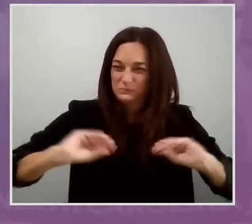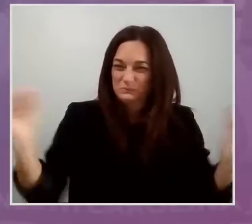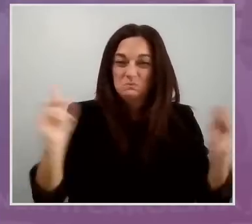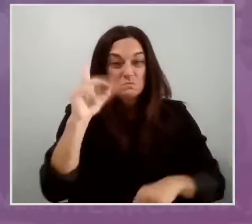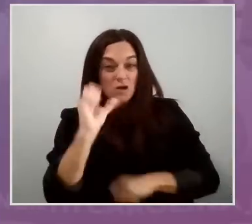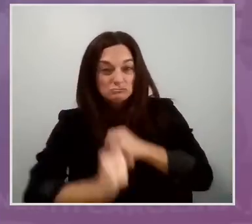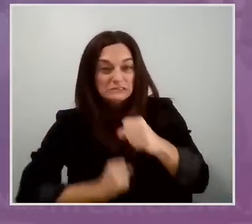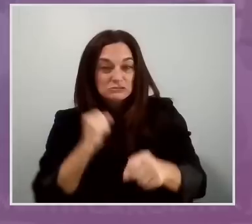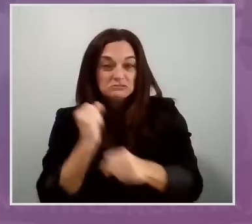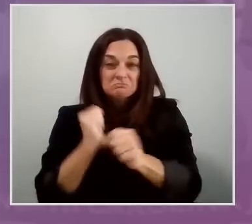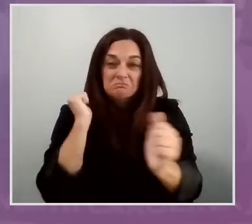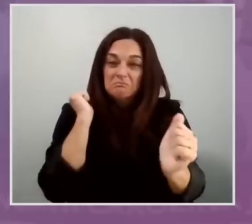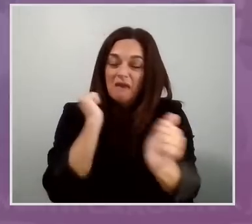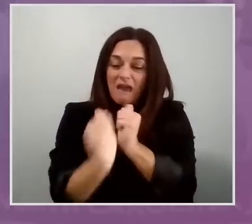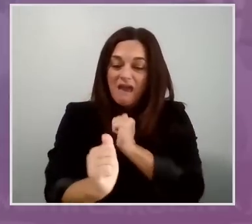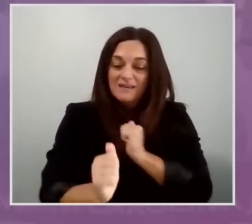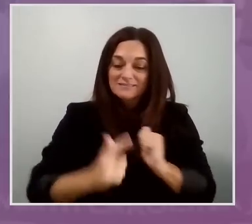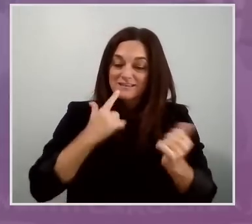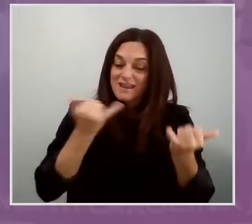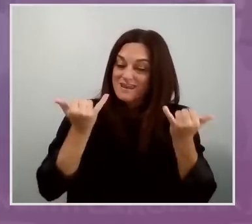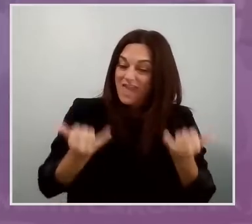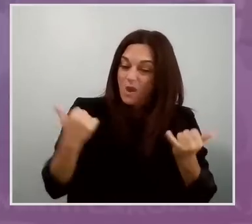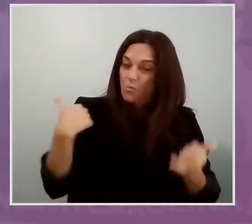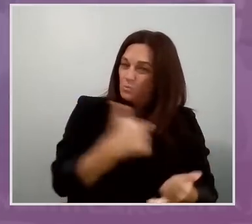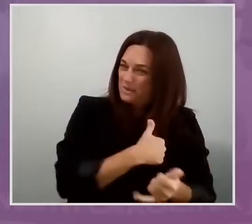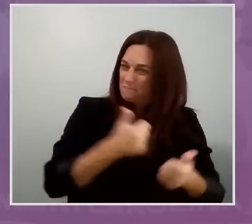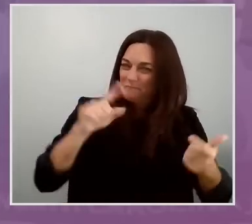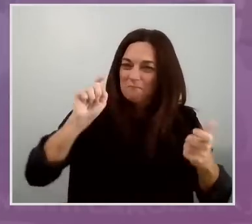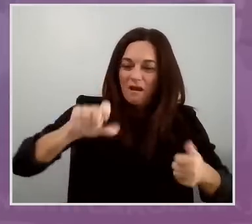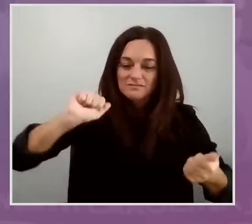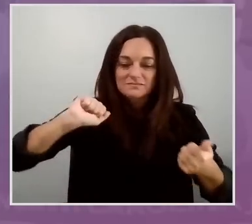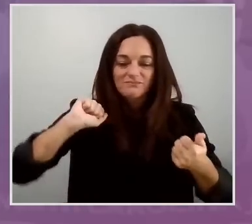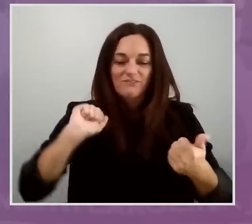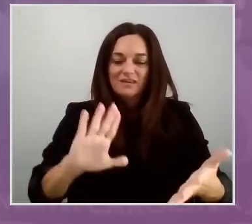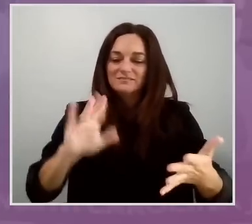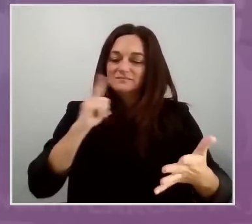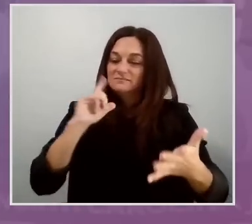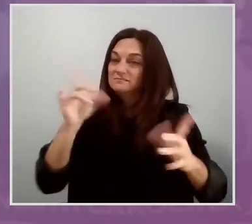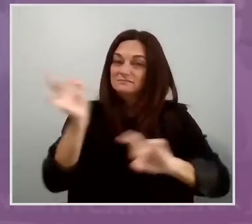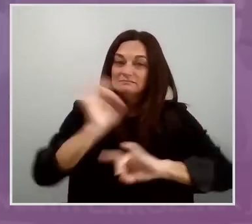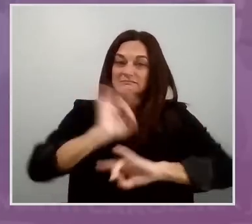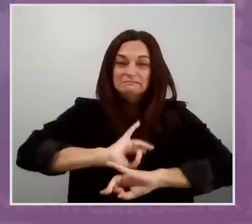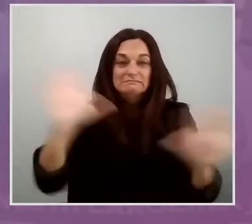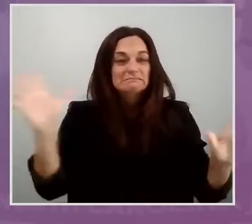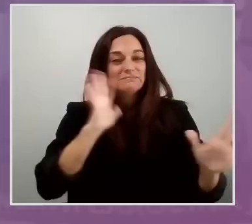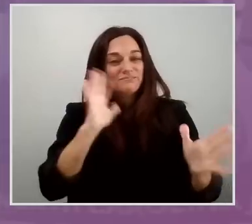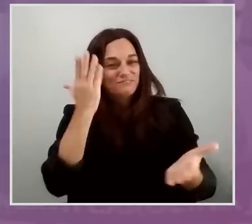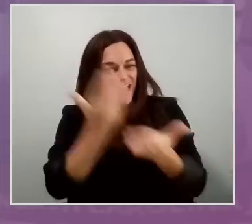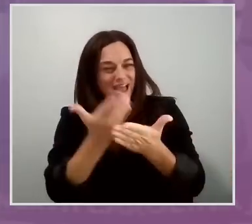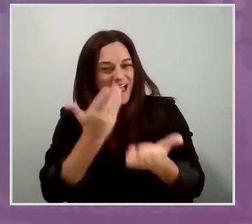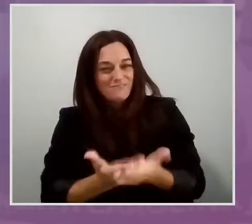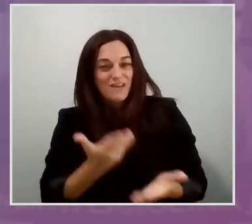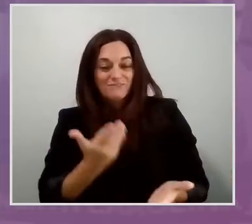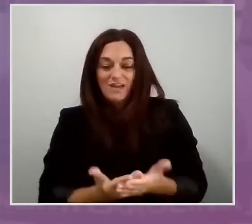A HUNDRED YEARS HAVE PASSED